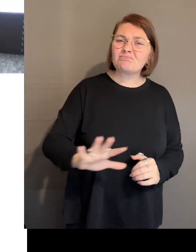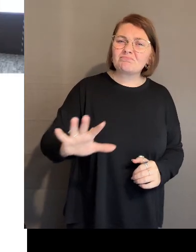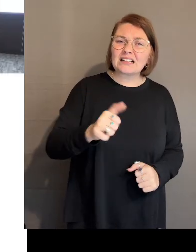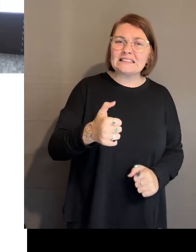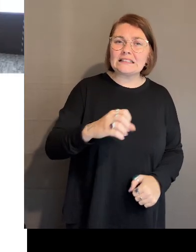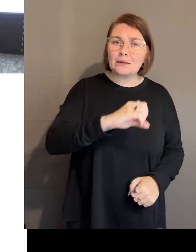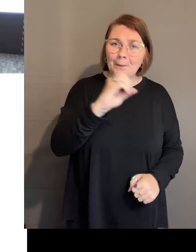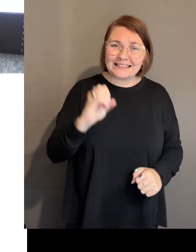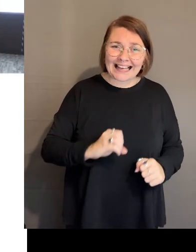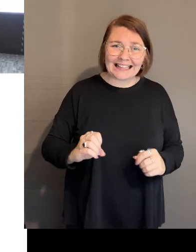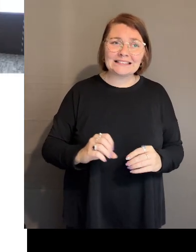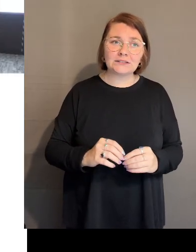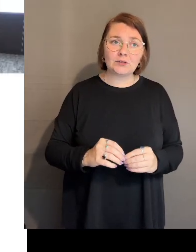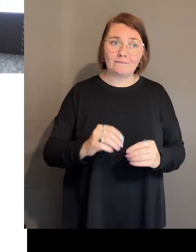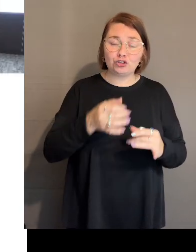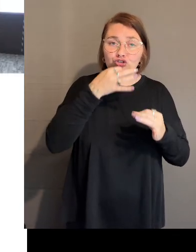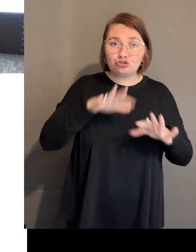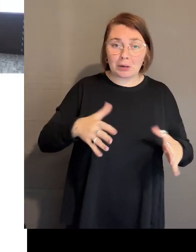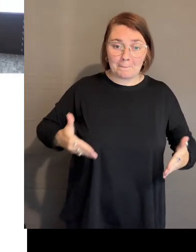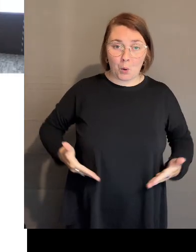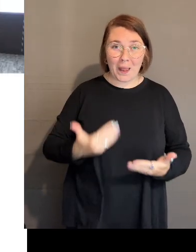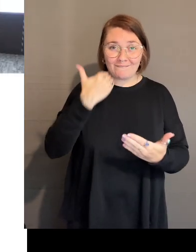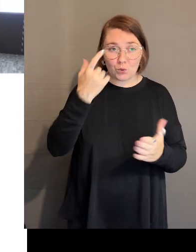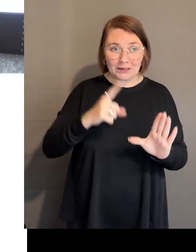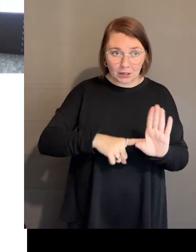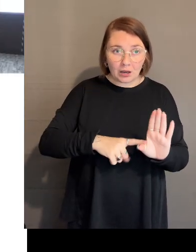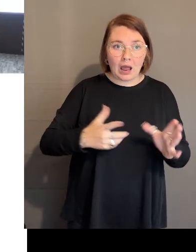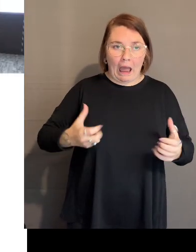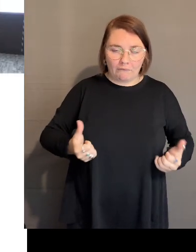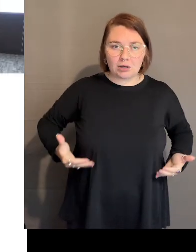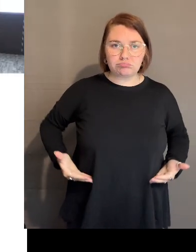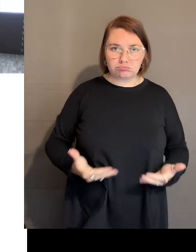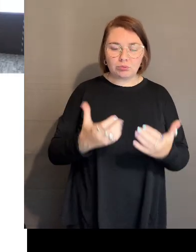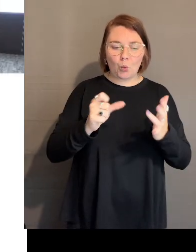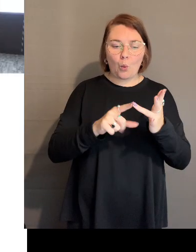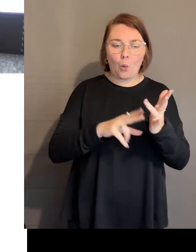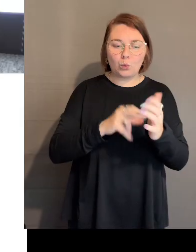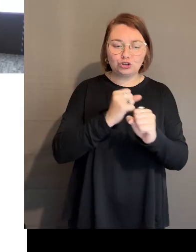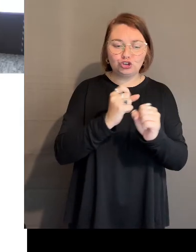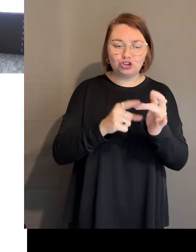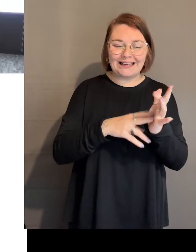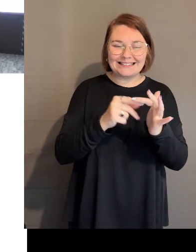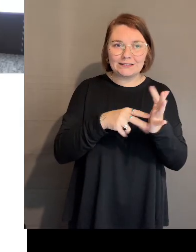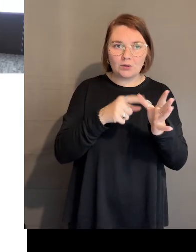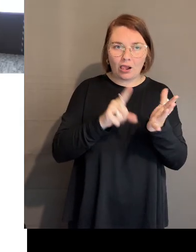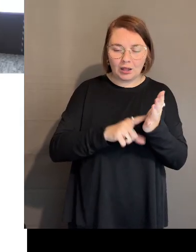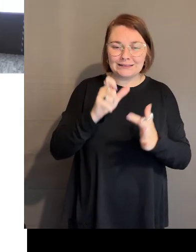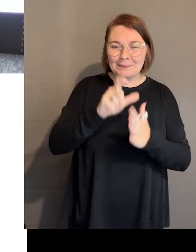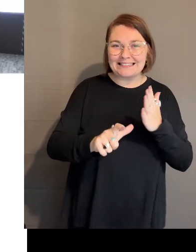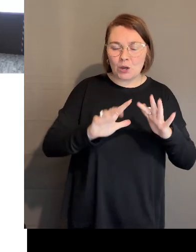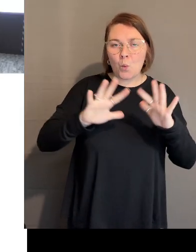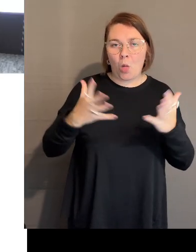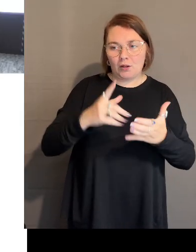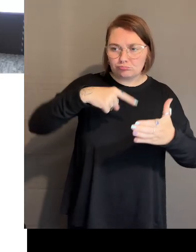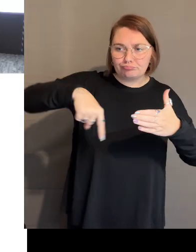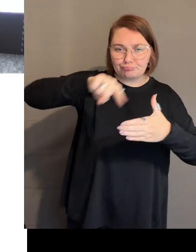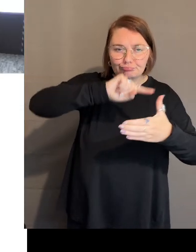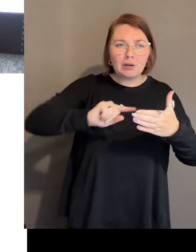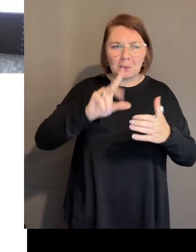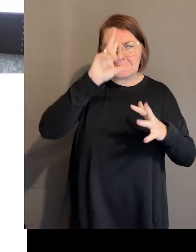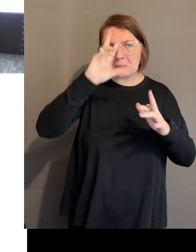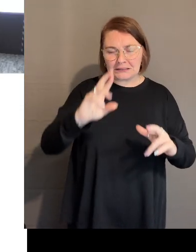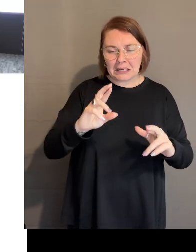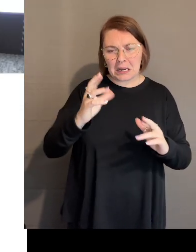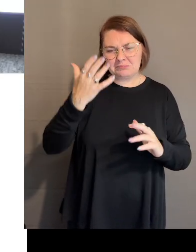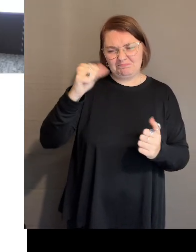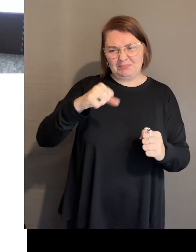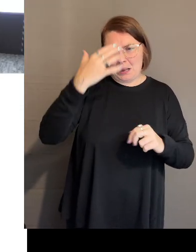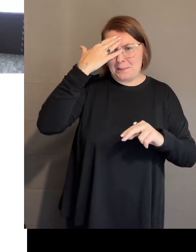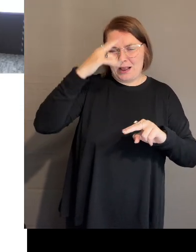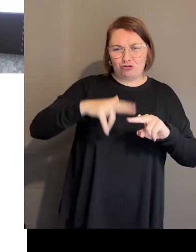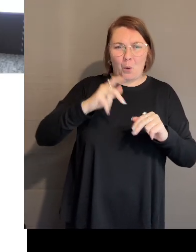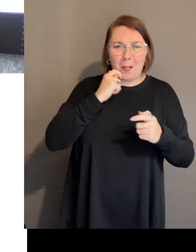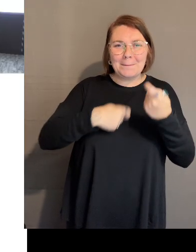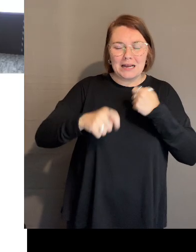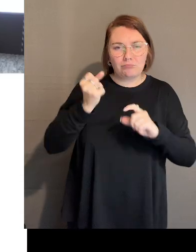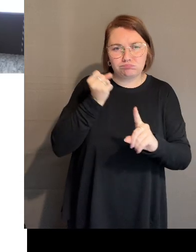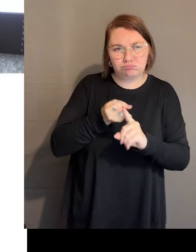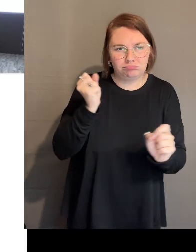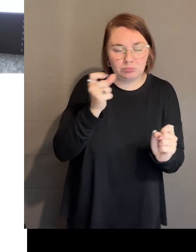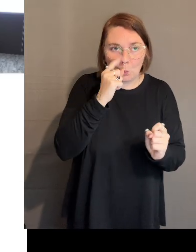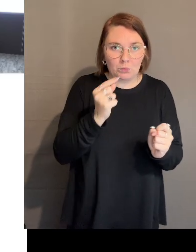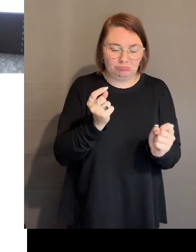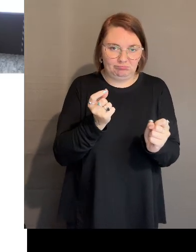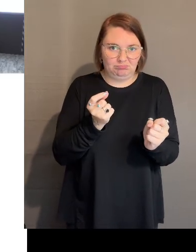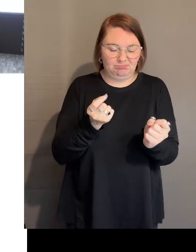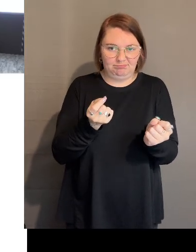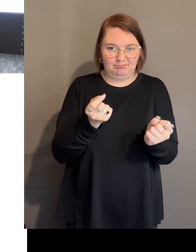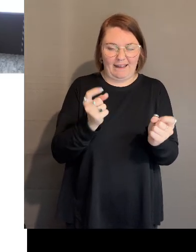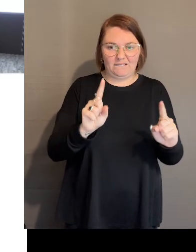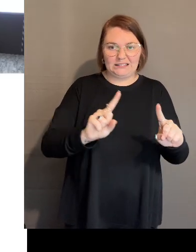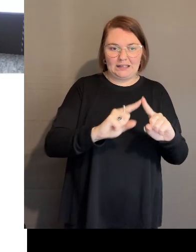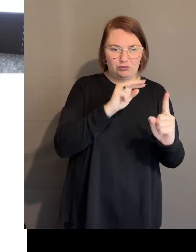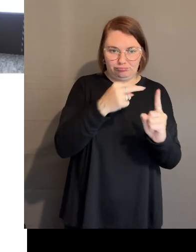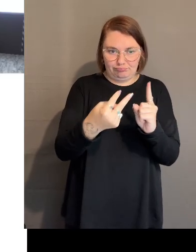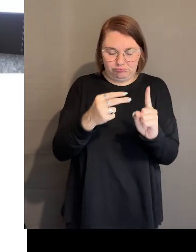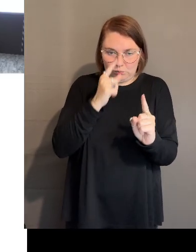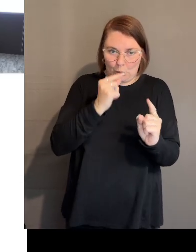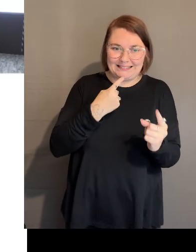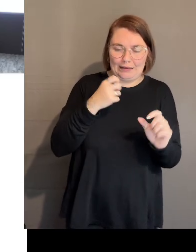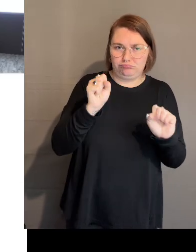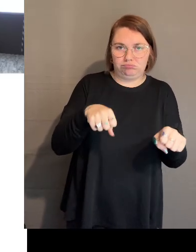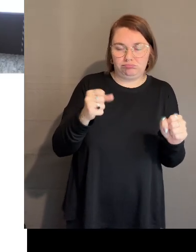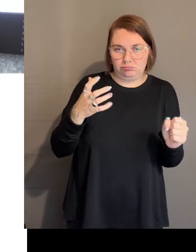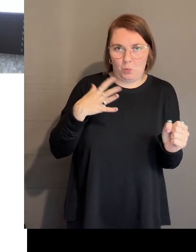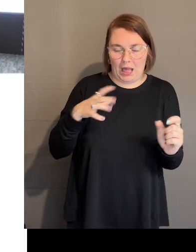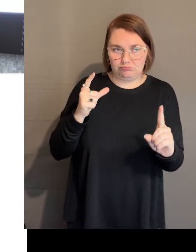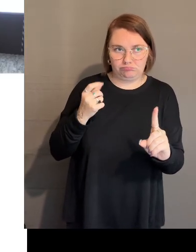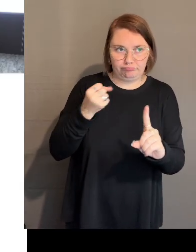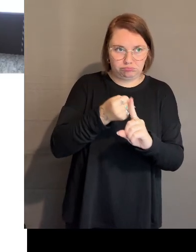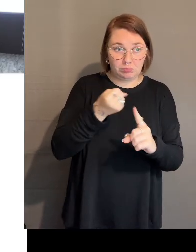about 6% of children born every year is born with a congenital disability worldwide. Now, we would expect the parents to be affected by this. You could argue for this from several points of view.